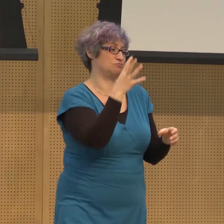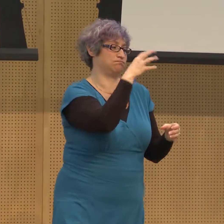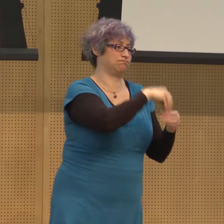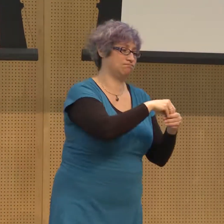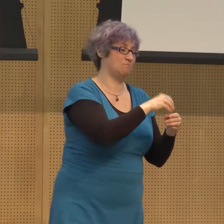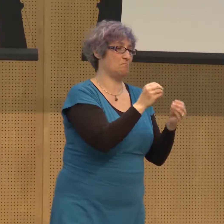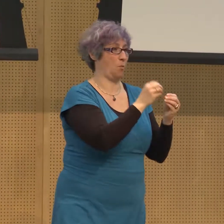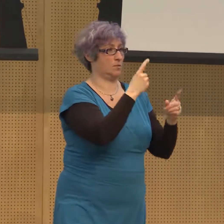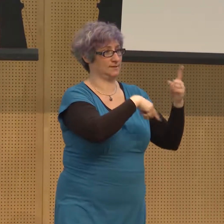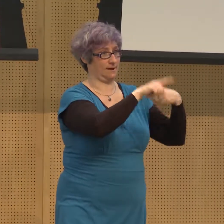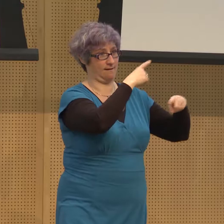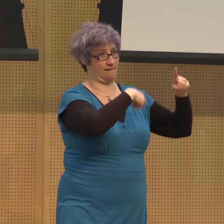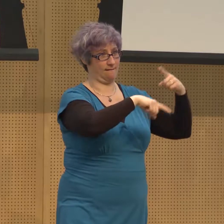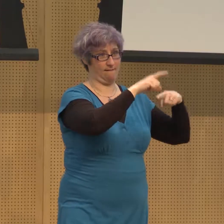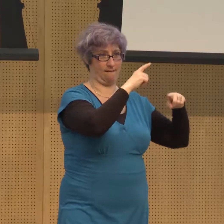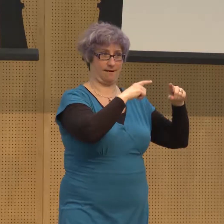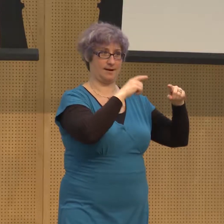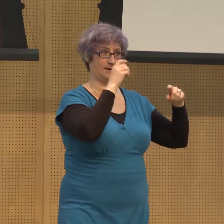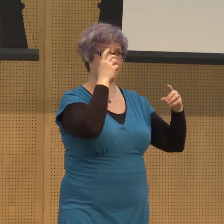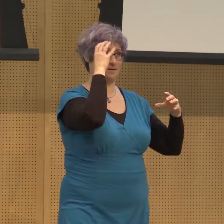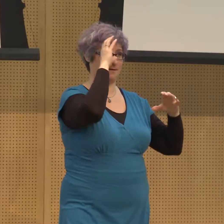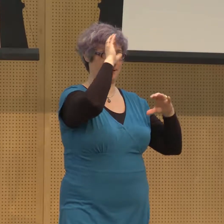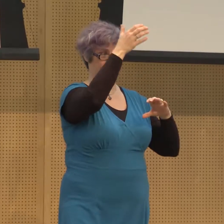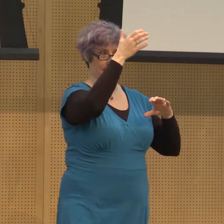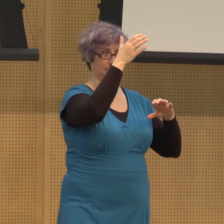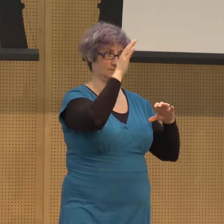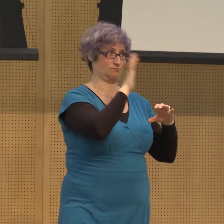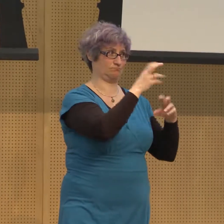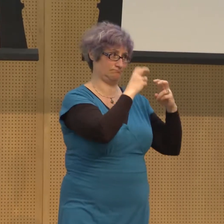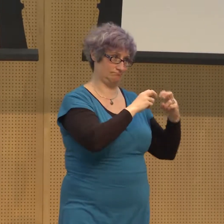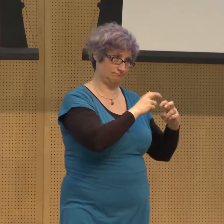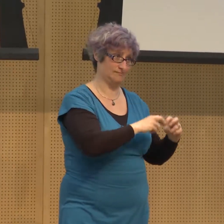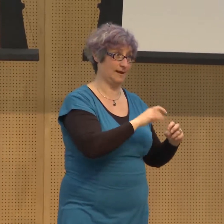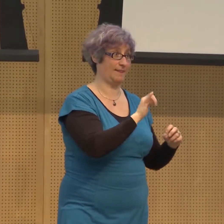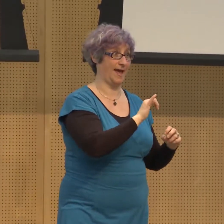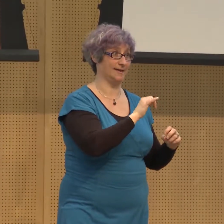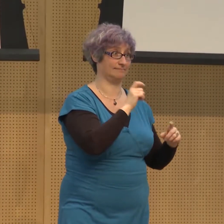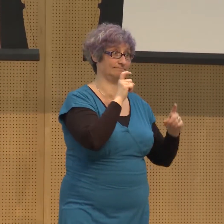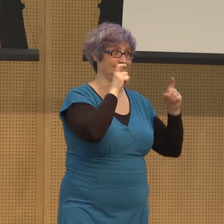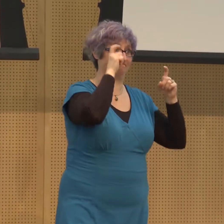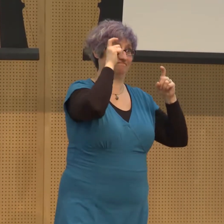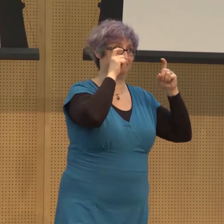as well as including more signs and concepts for analysis.